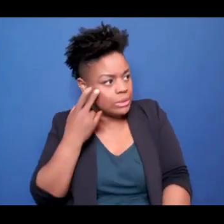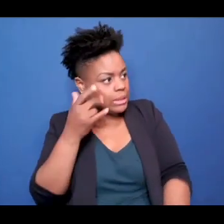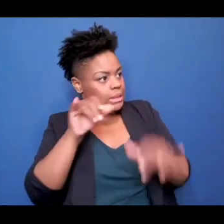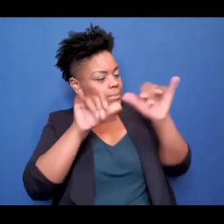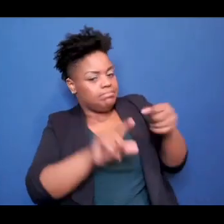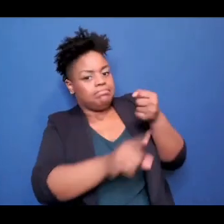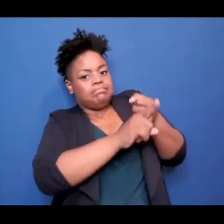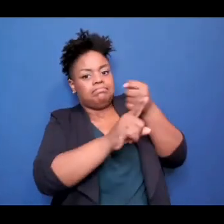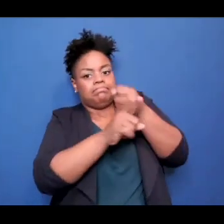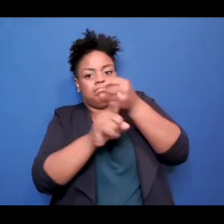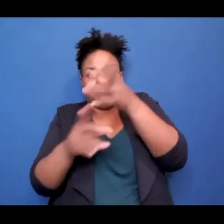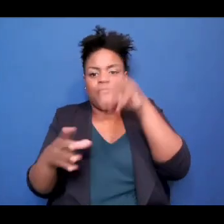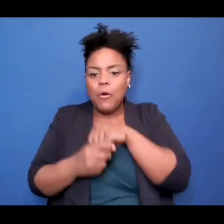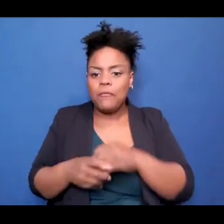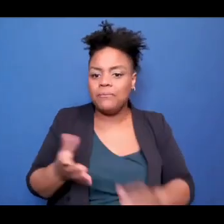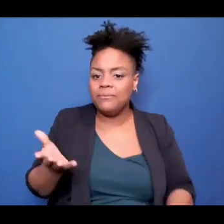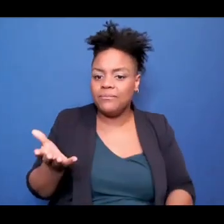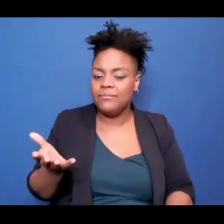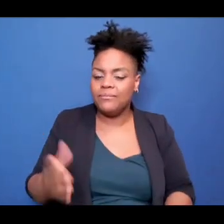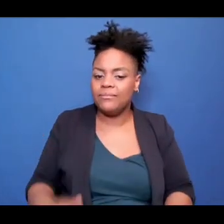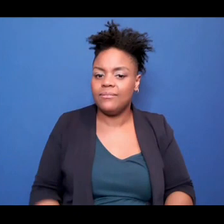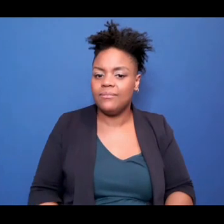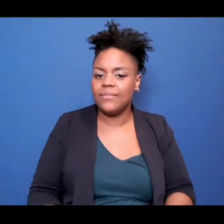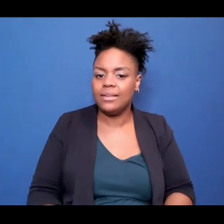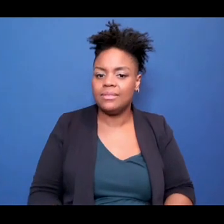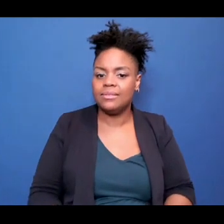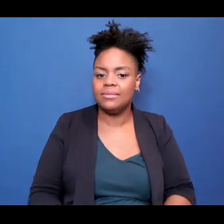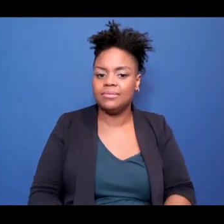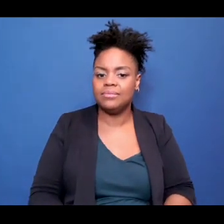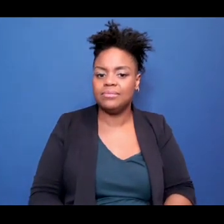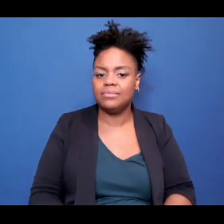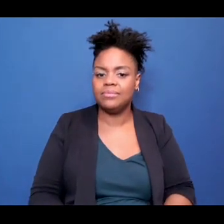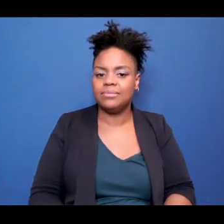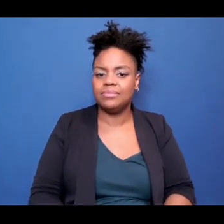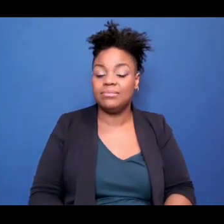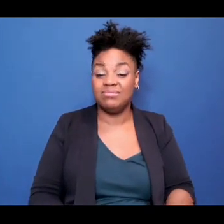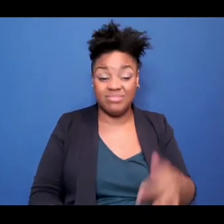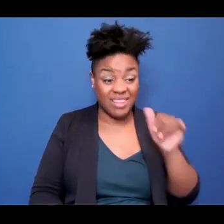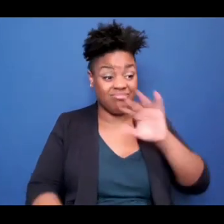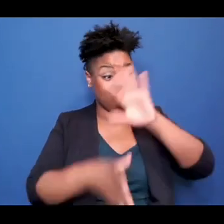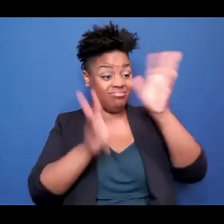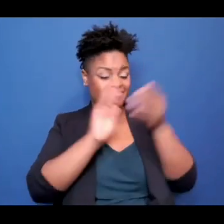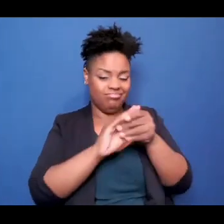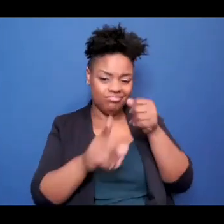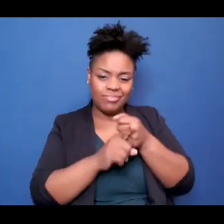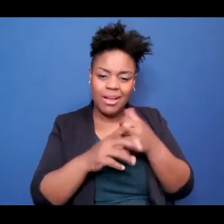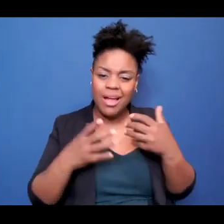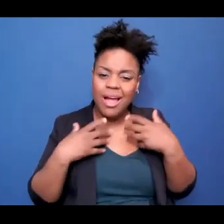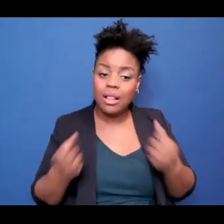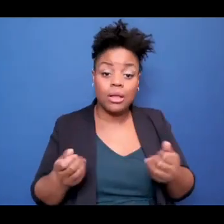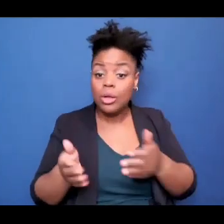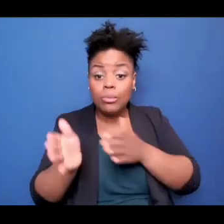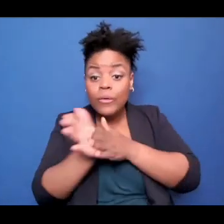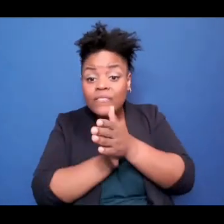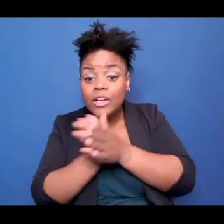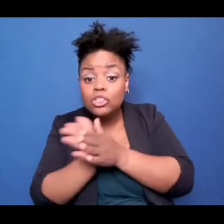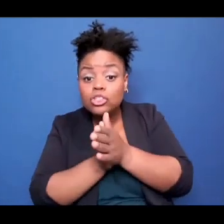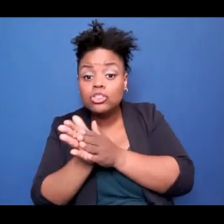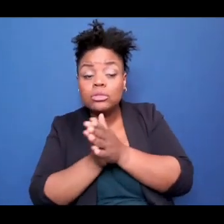THAT WOULD TELL YOU SOMETHING VERY DIFFERENT AND WOULD BEGIN TO GET AT THE DISTAL CAUSES OF HEALTH MAKING MOTIVATIONAL